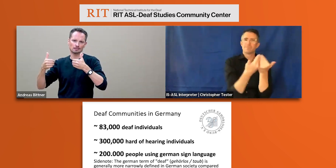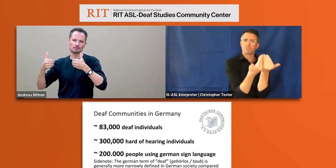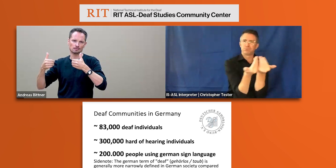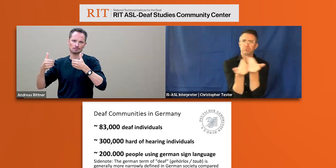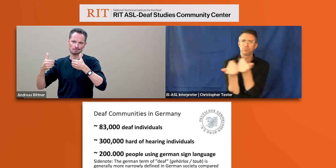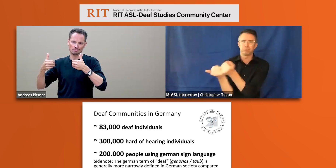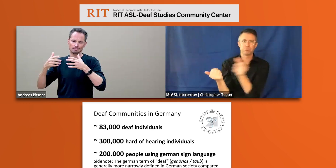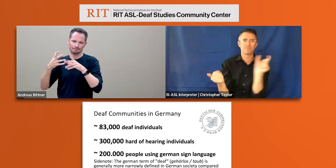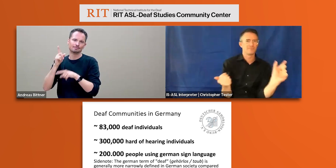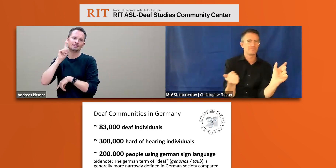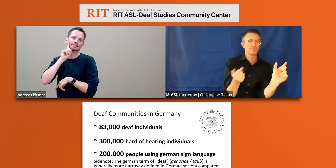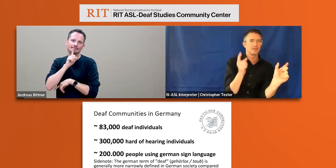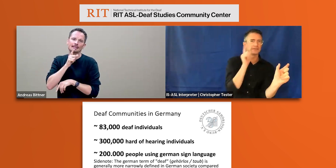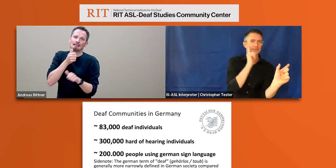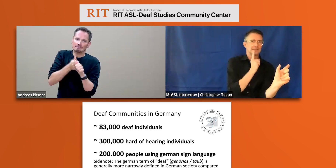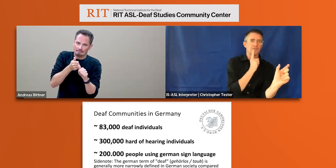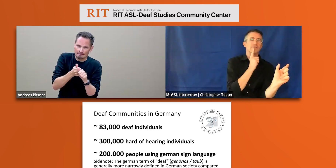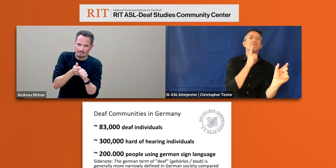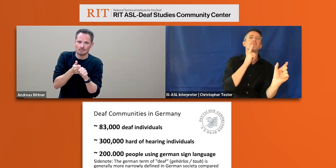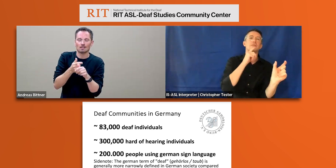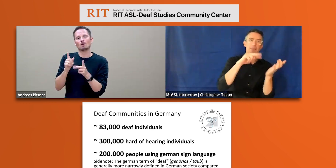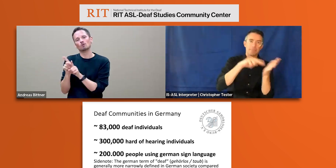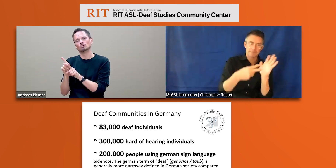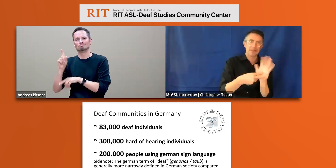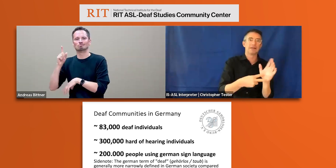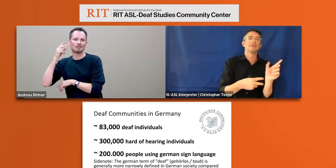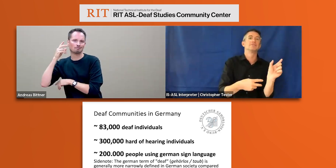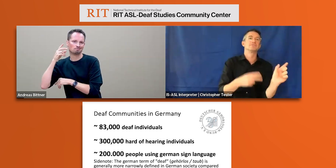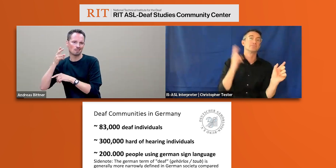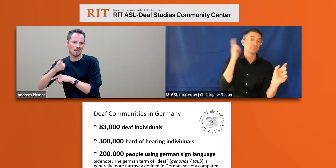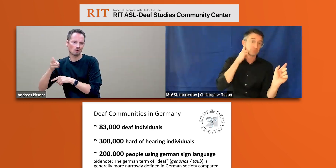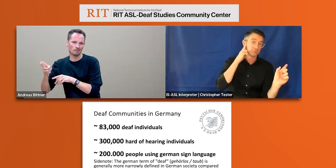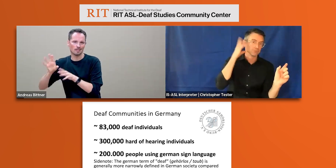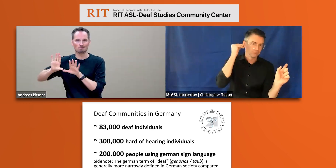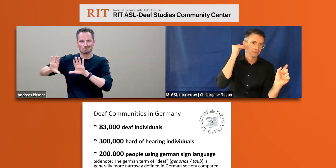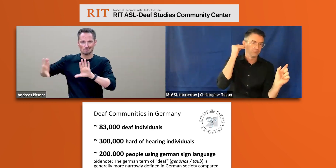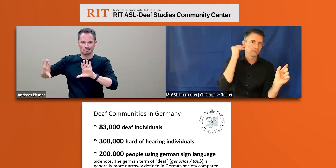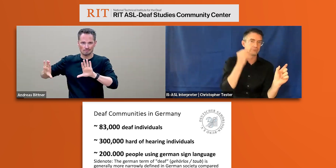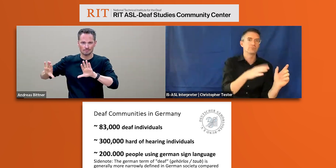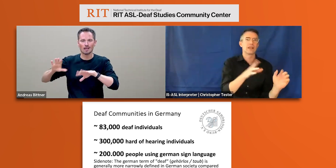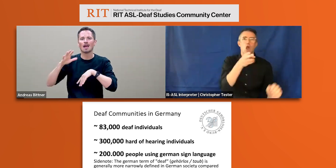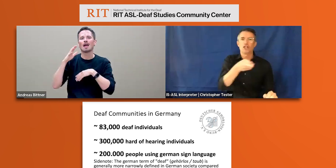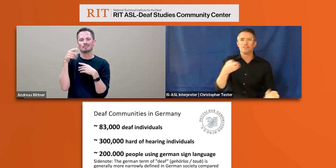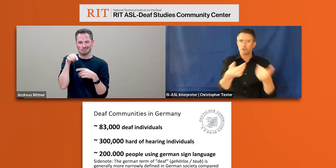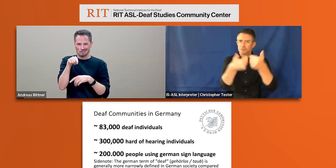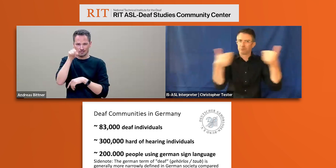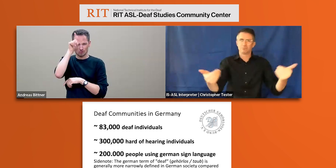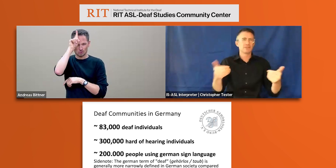In Germany, the word is used to categorize individuals